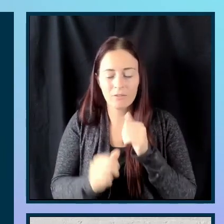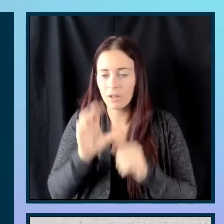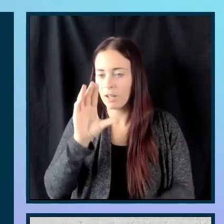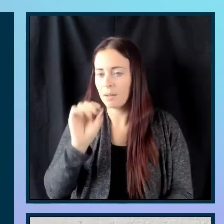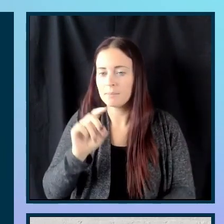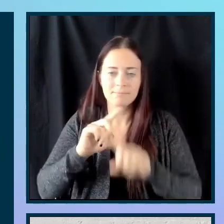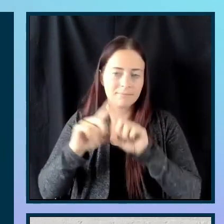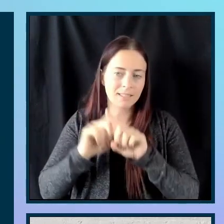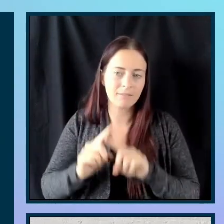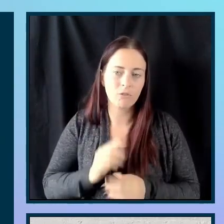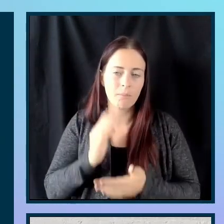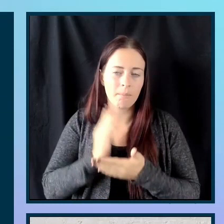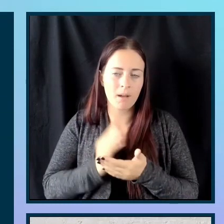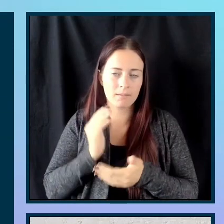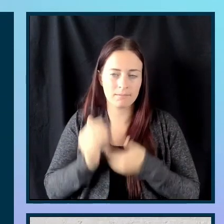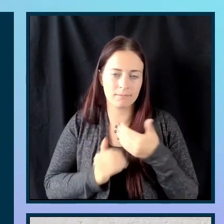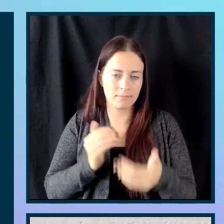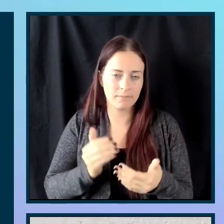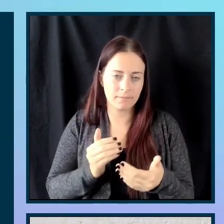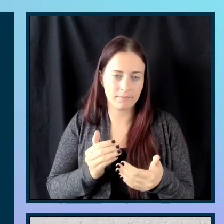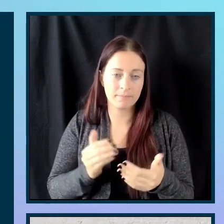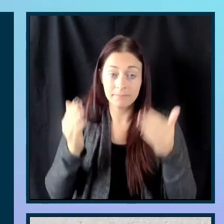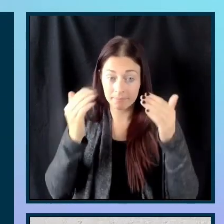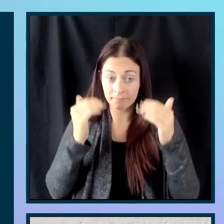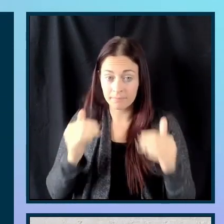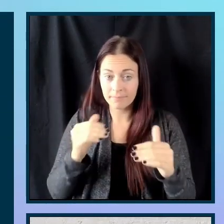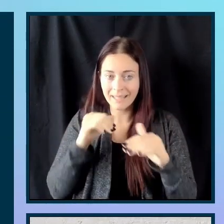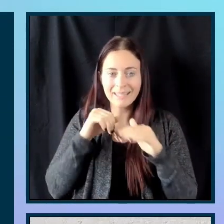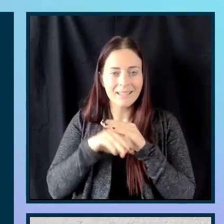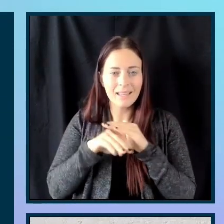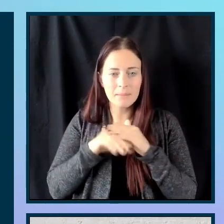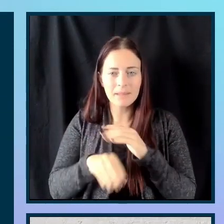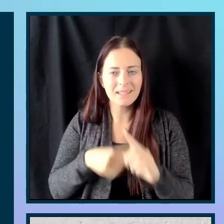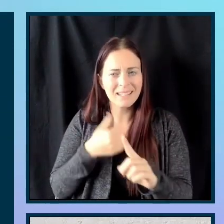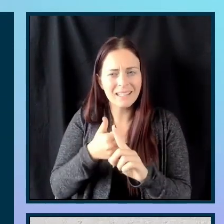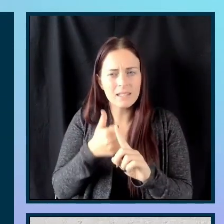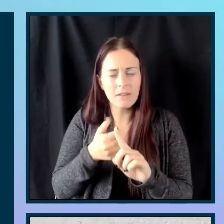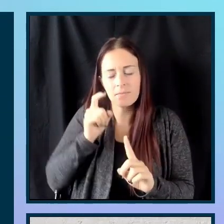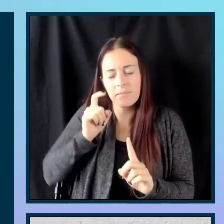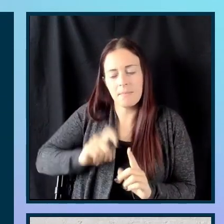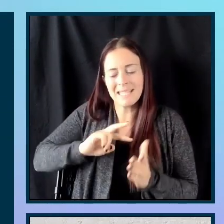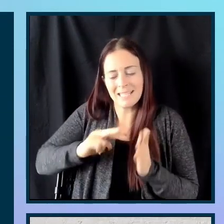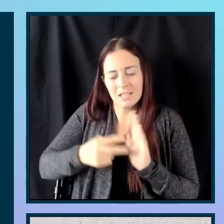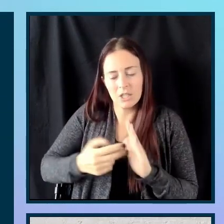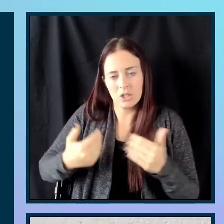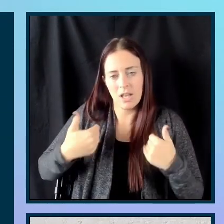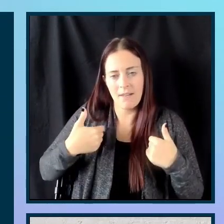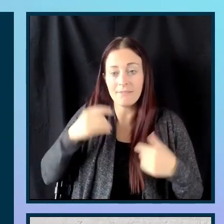Next, accessibility is intentional. If you are not thinking about accessibility,